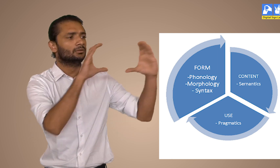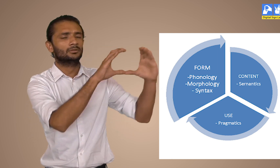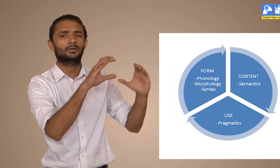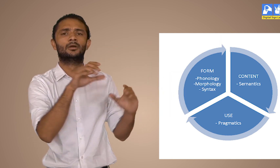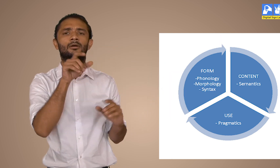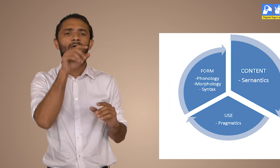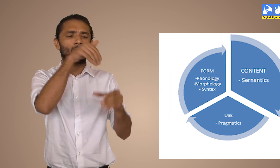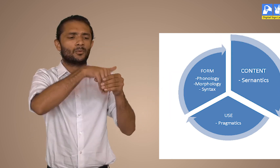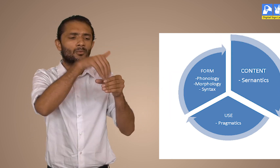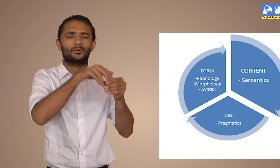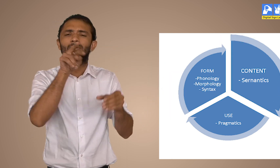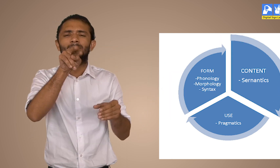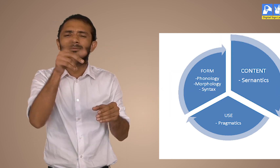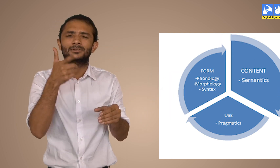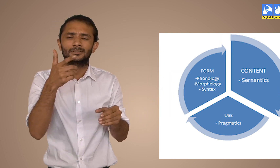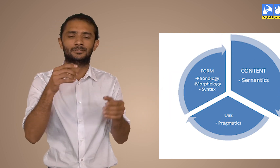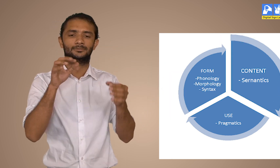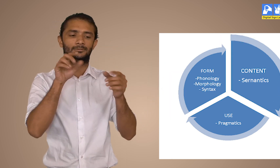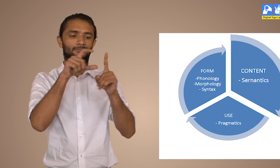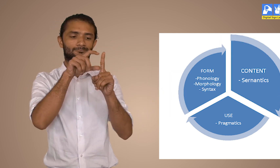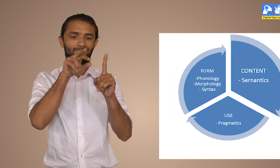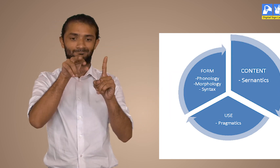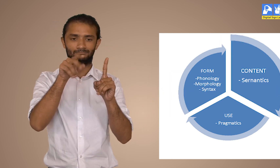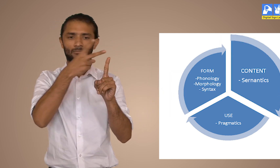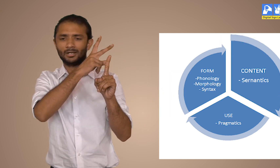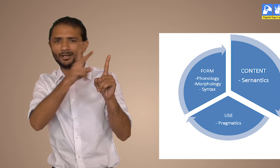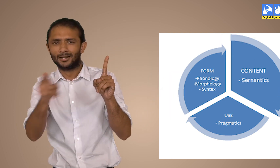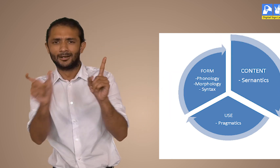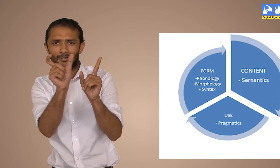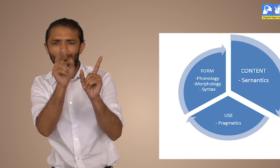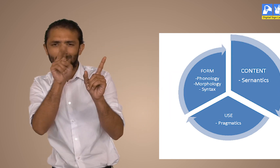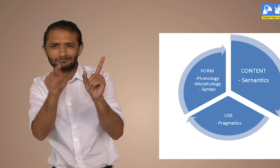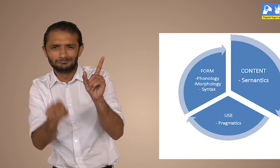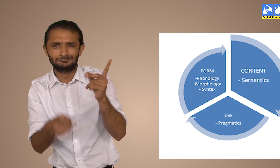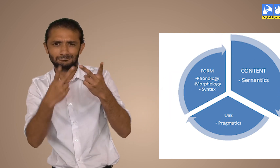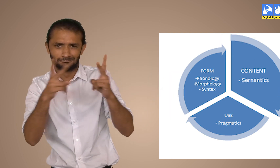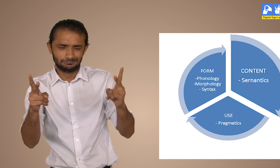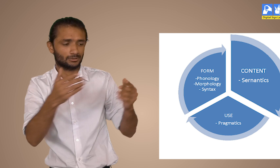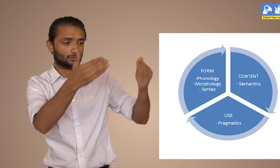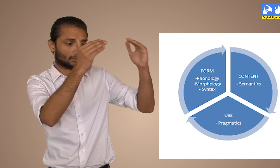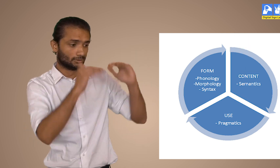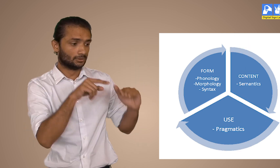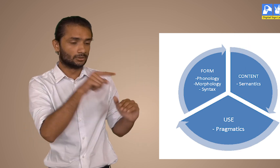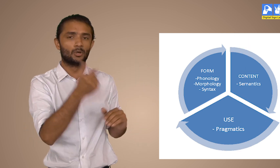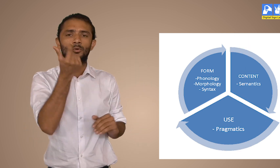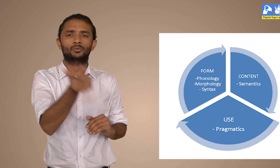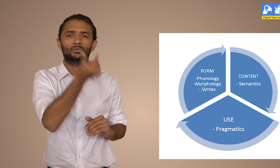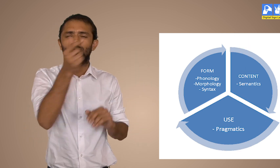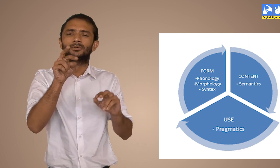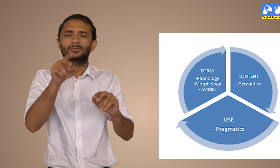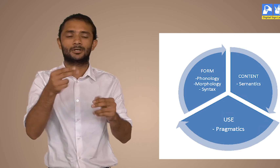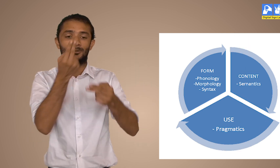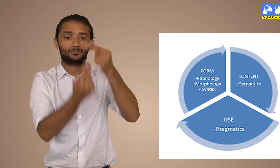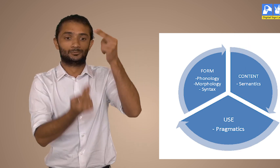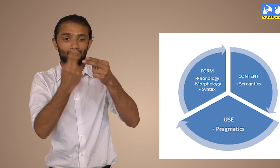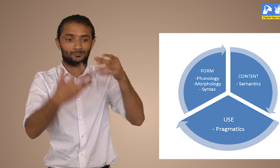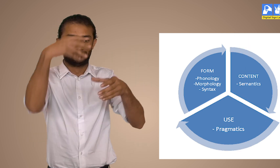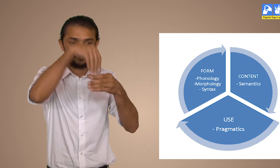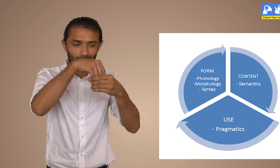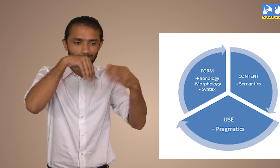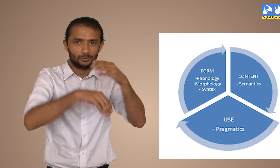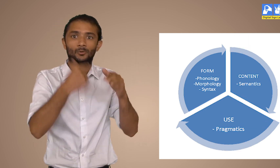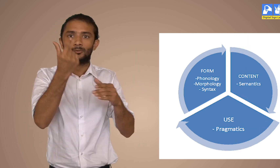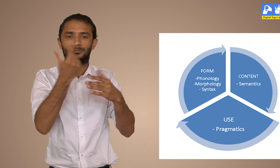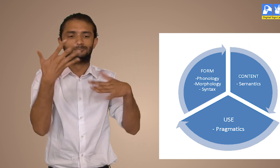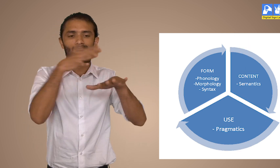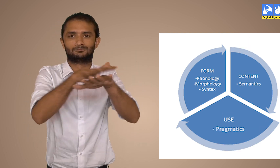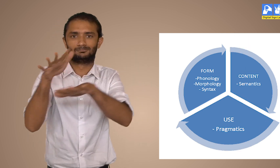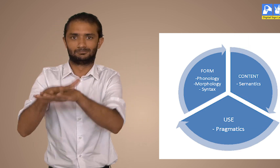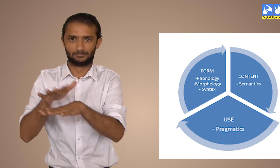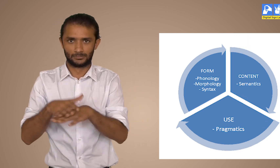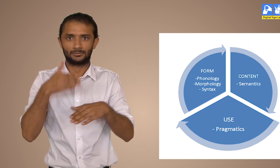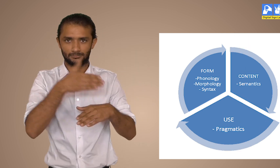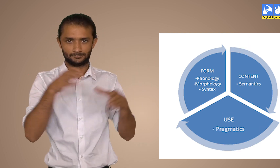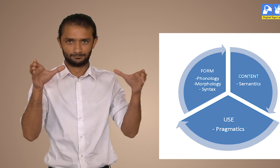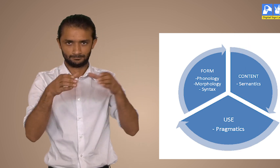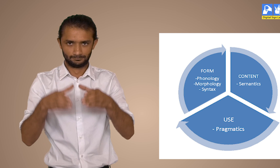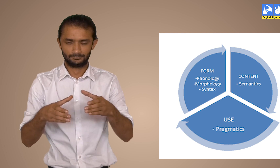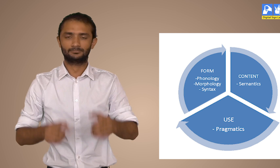Content which means Semantics and the Use on the level of Pragmatics.